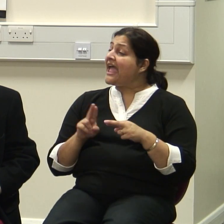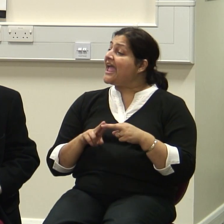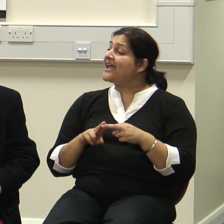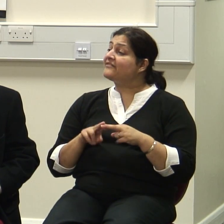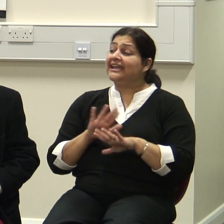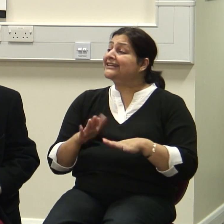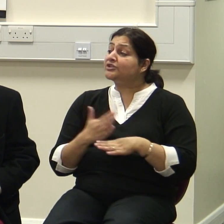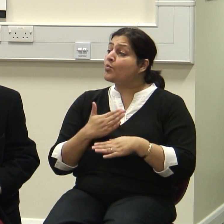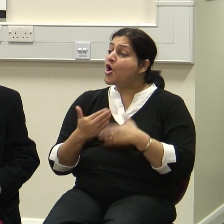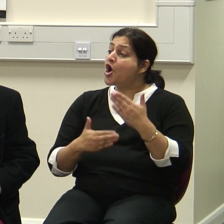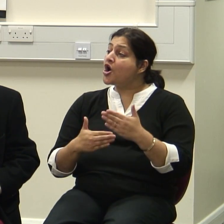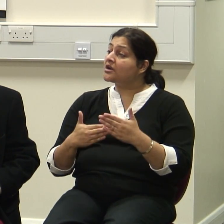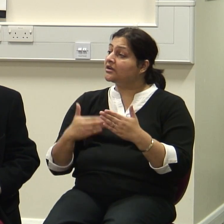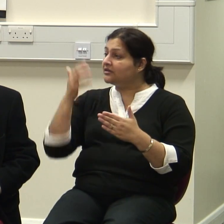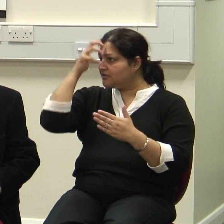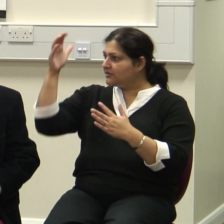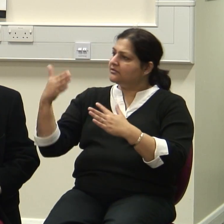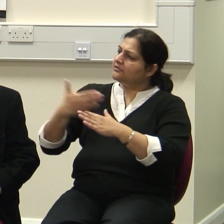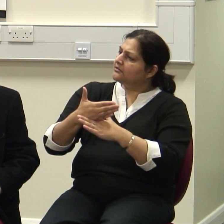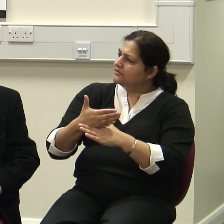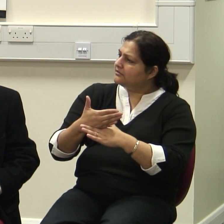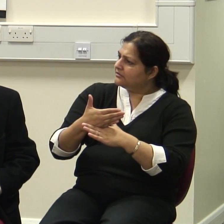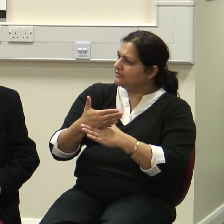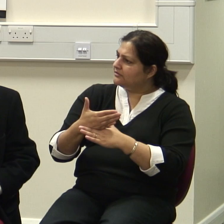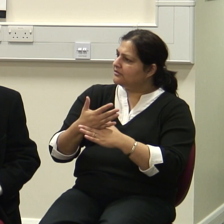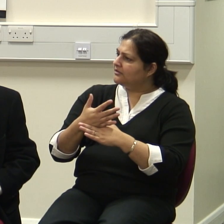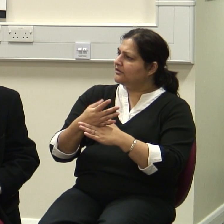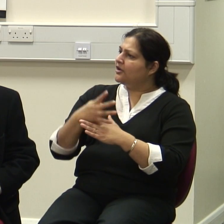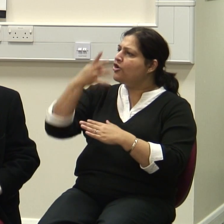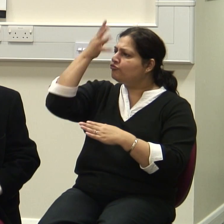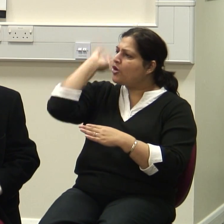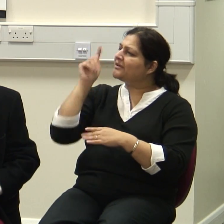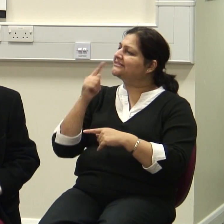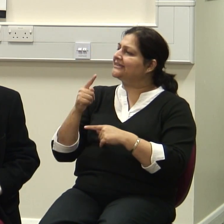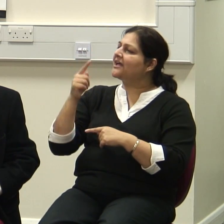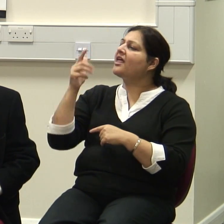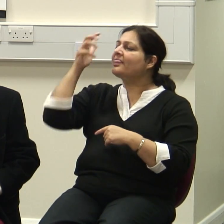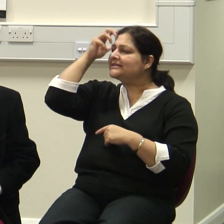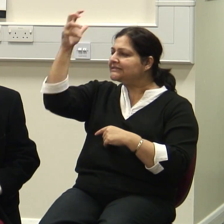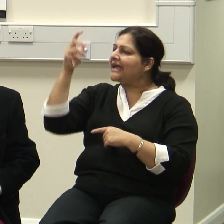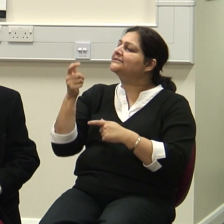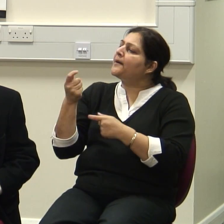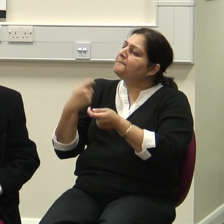ancient Romans called parents [23.38]. The or the state becomes your parent. I don't